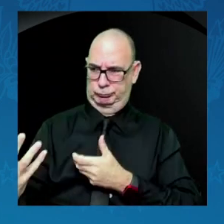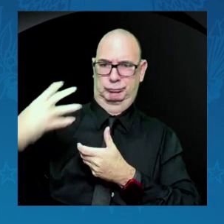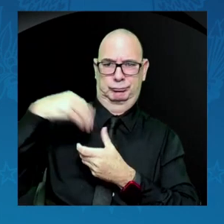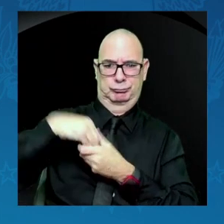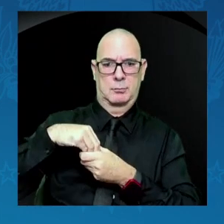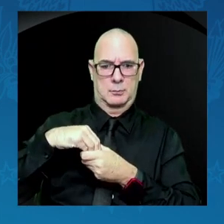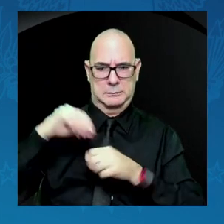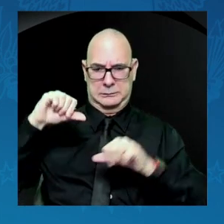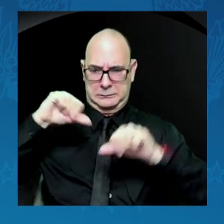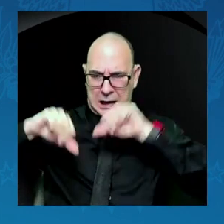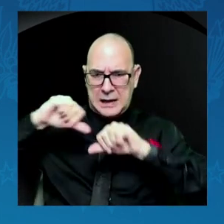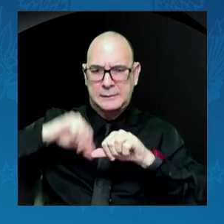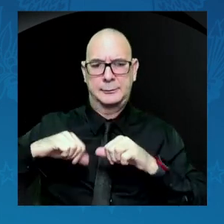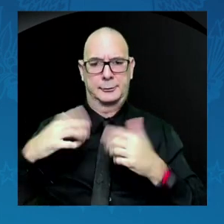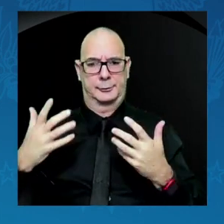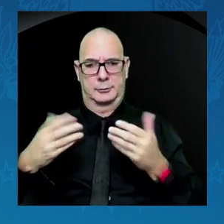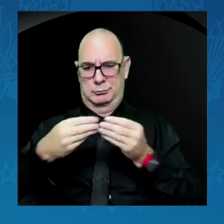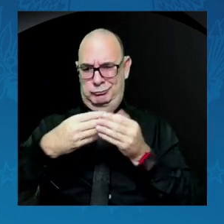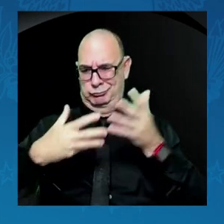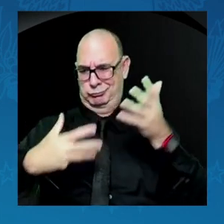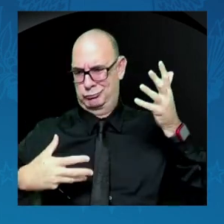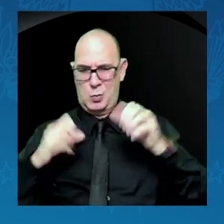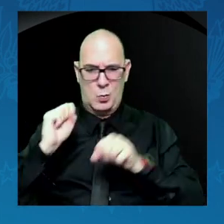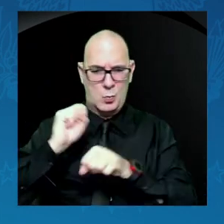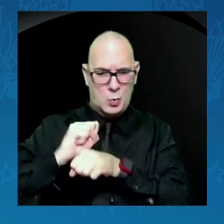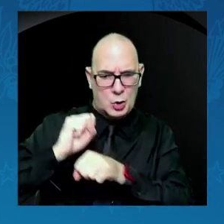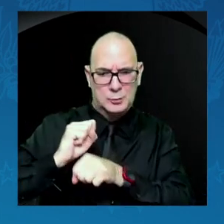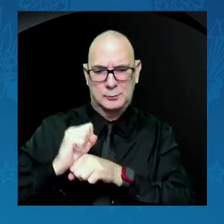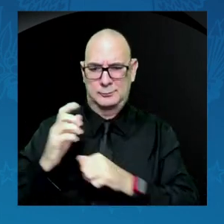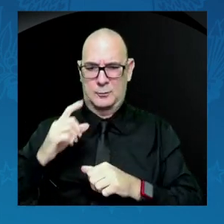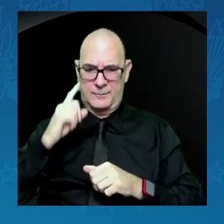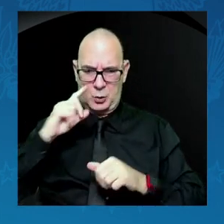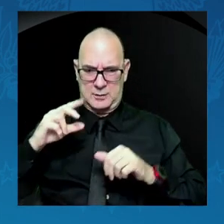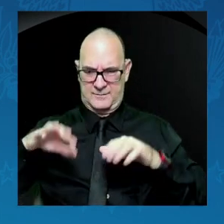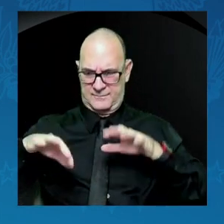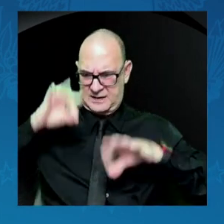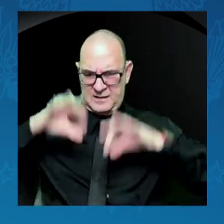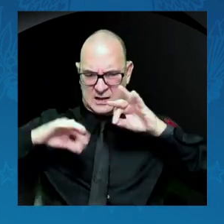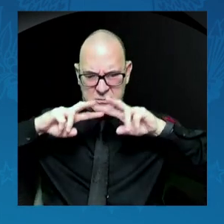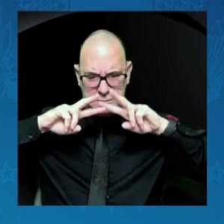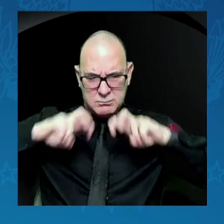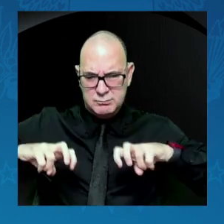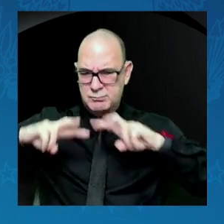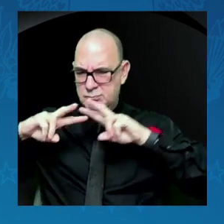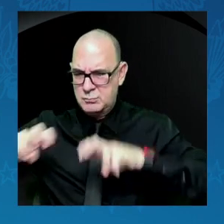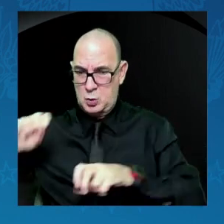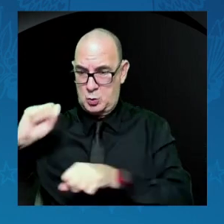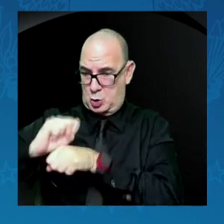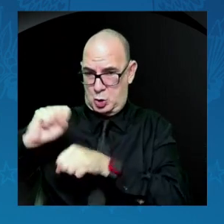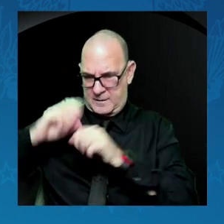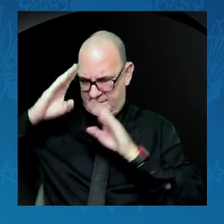and the enterprise of discovery that you are all working on. And I do want to say to my members